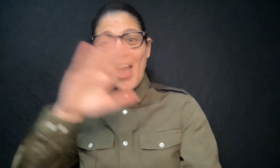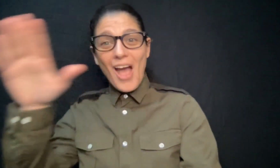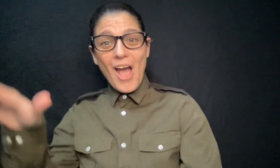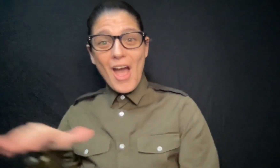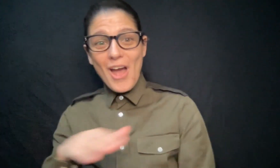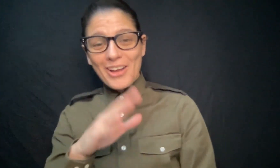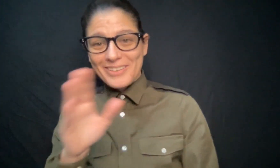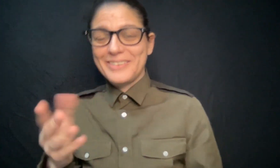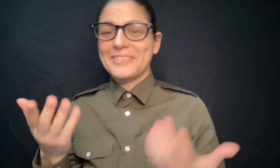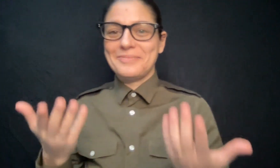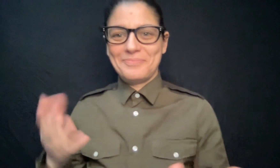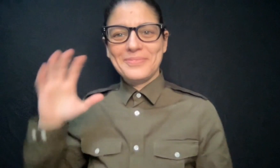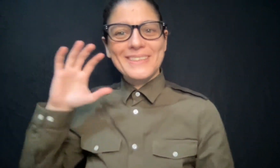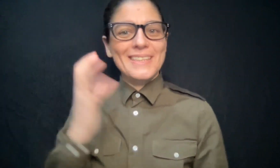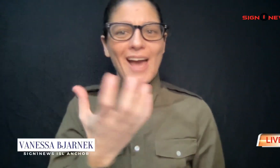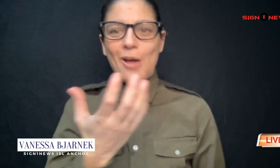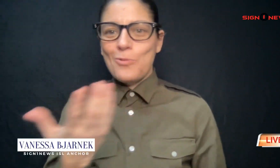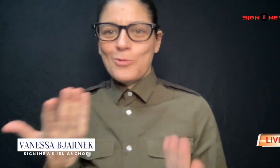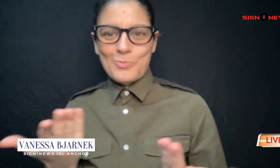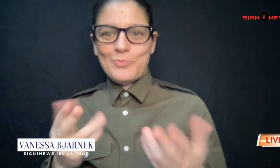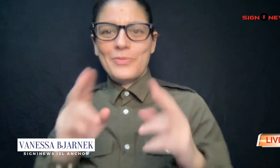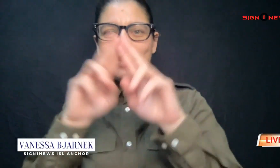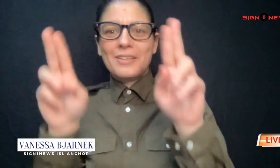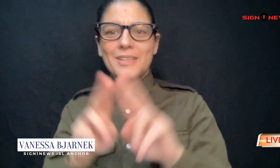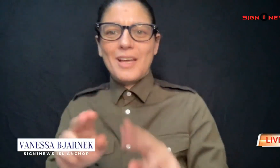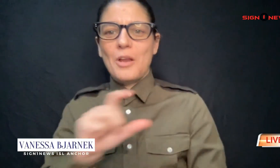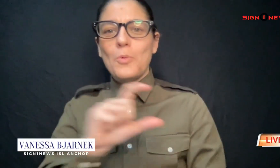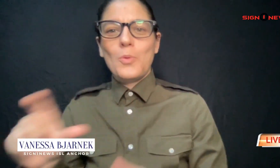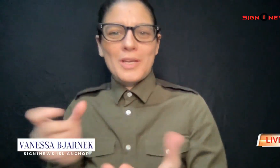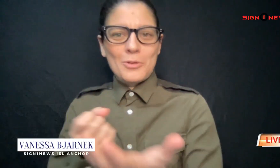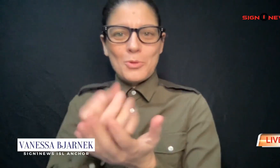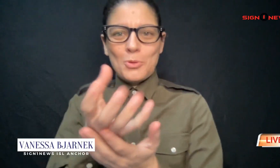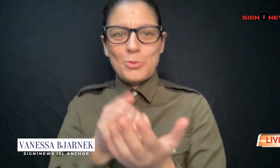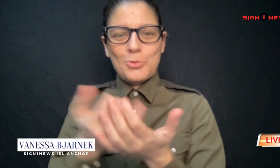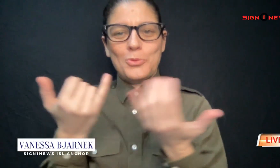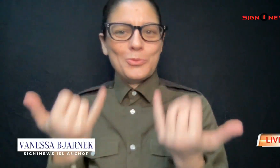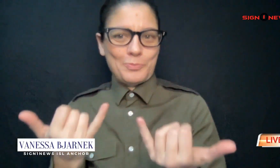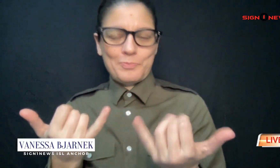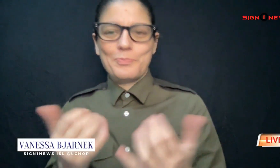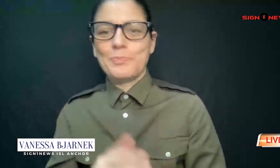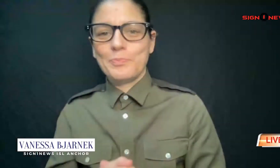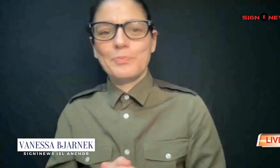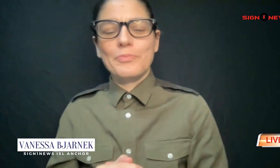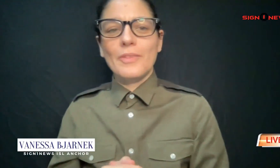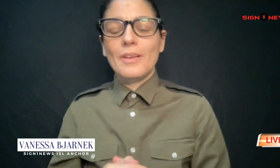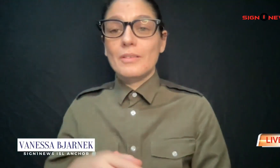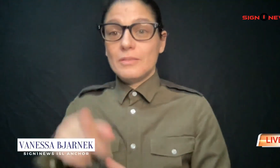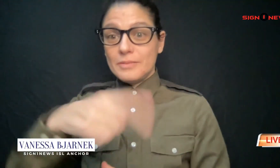Hello everyone here's a quick look at the top trending international news stories making headlines today